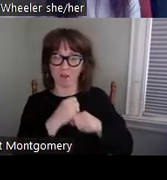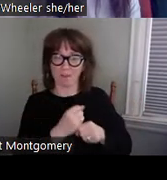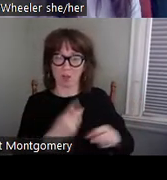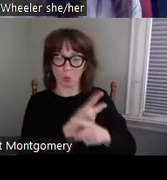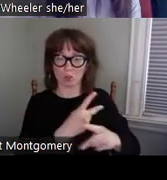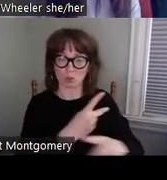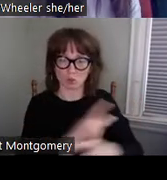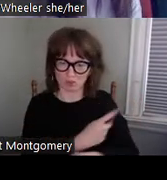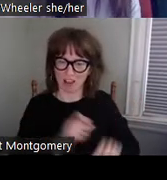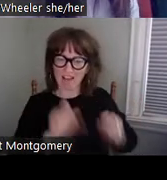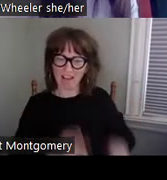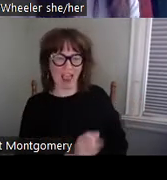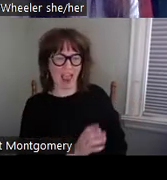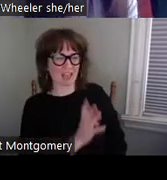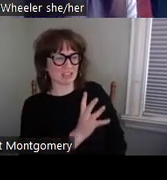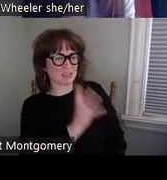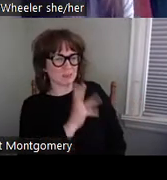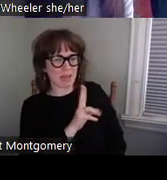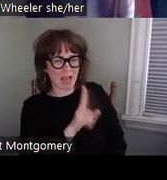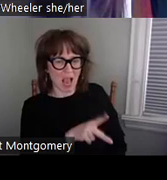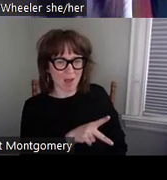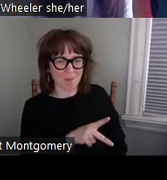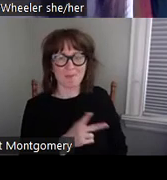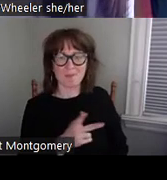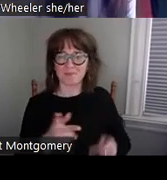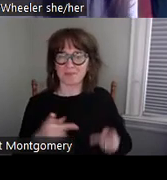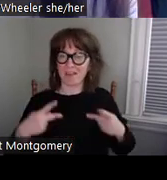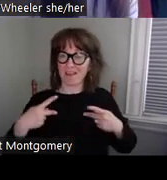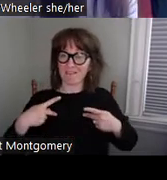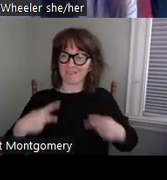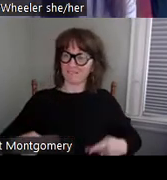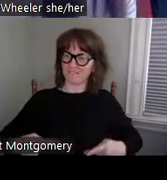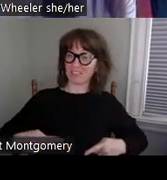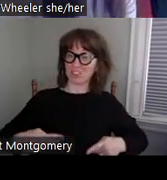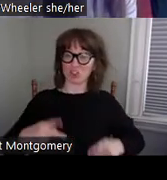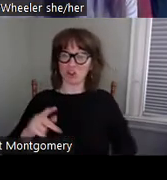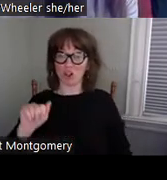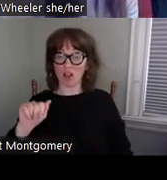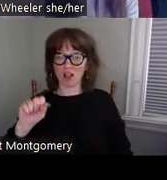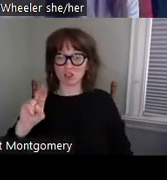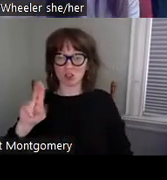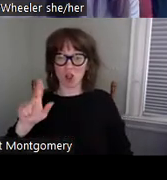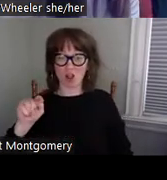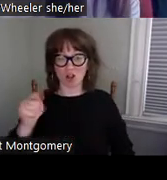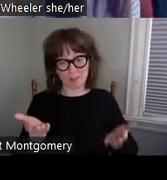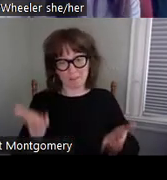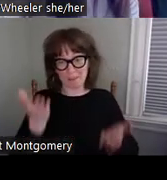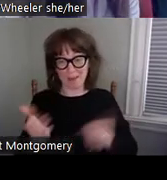12:33:57 Not phone with Adam of healthy right, of a healthy response to experiencing jealousy.